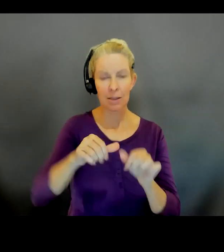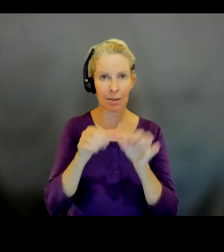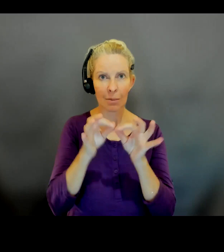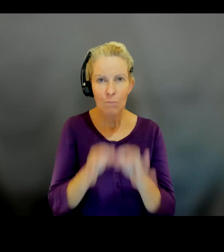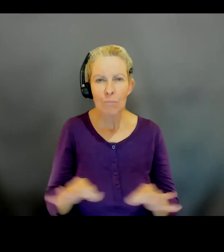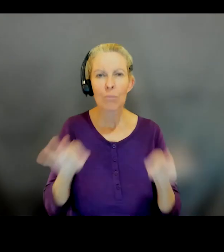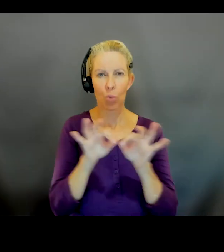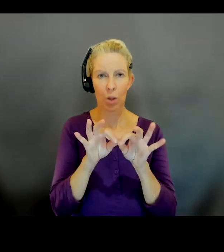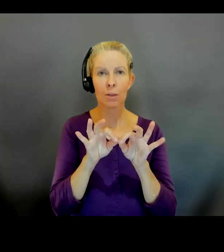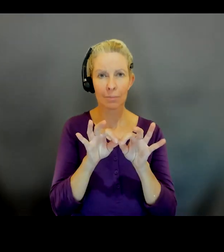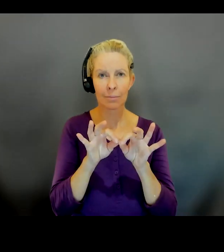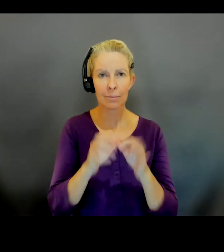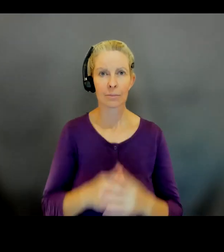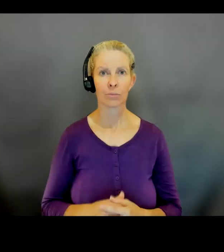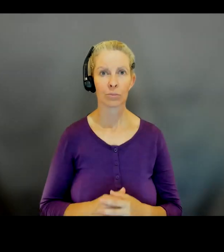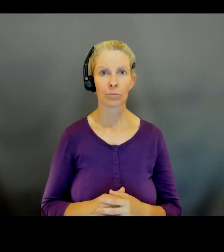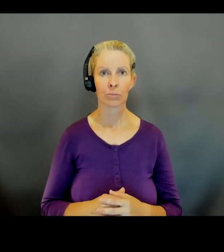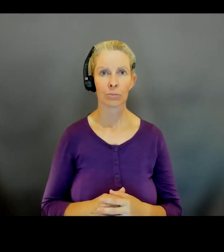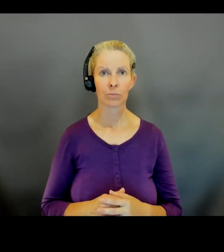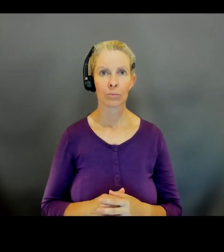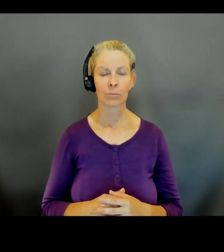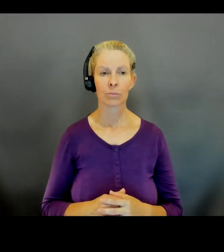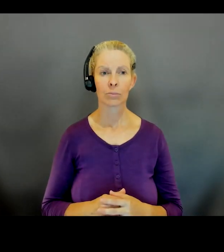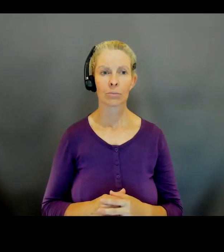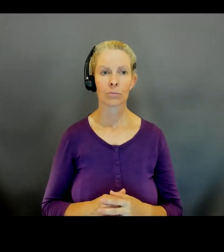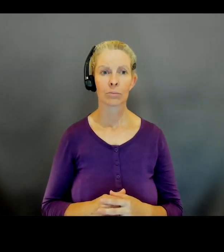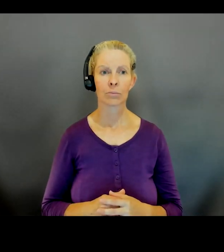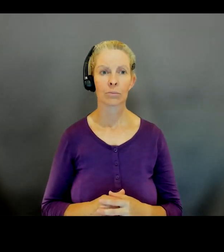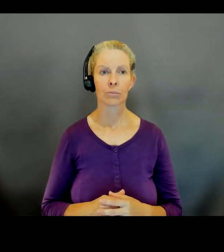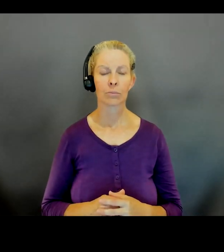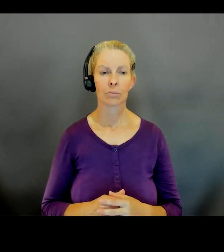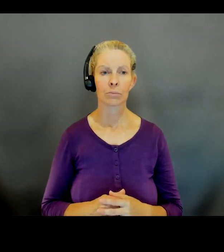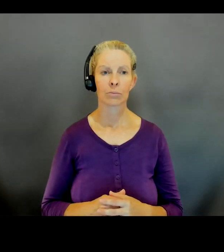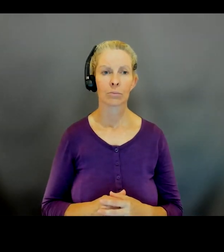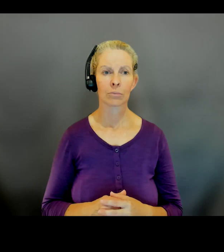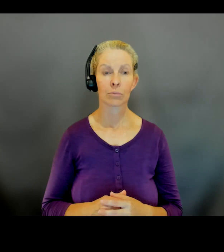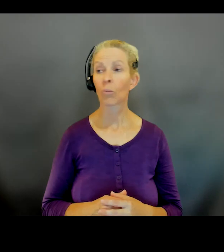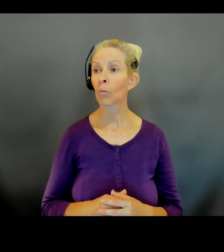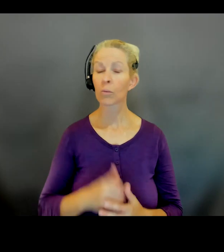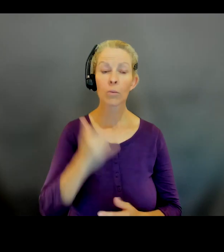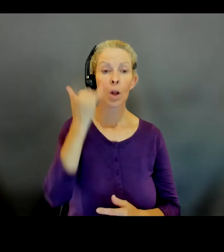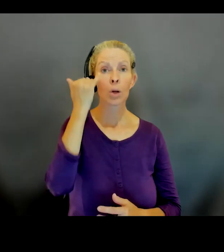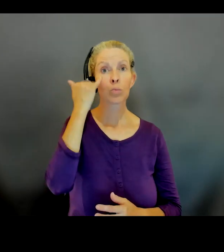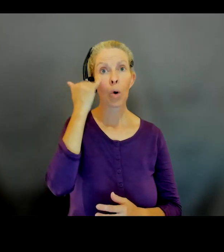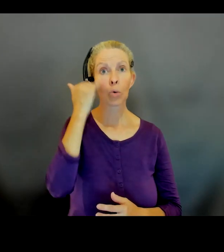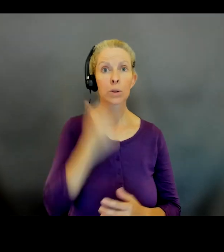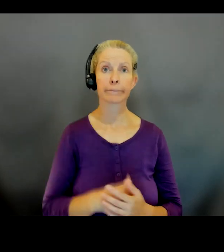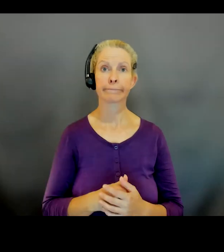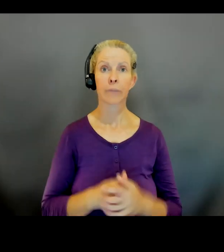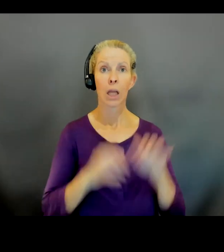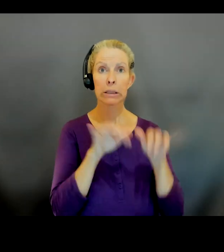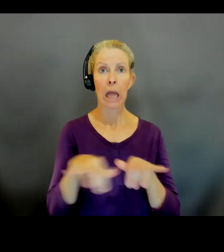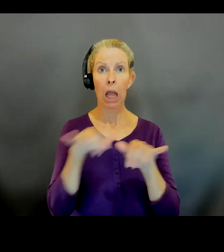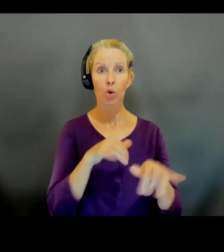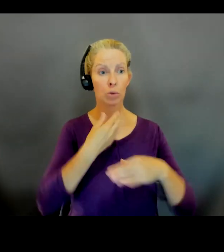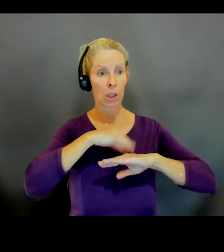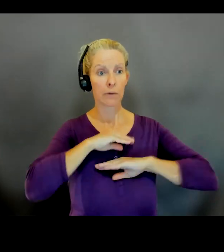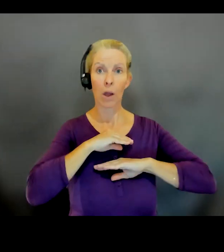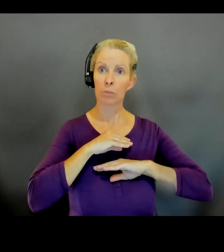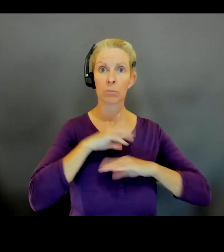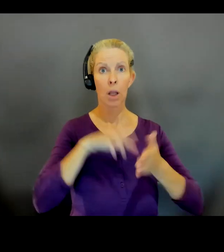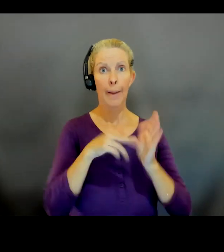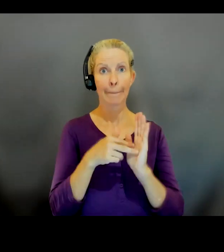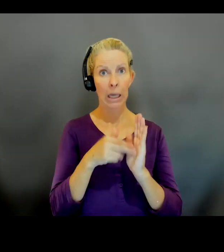because something conforms to the standards does not mean that it equals a usable experience and a